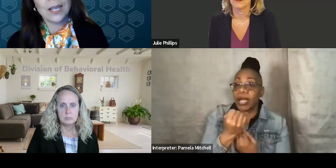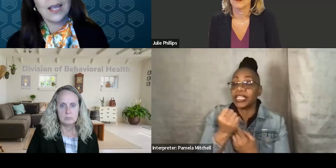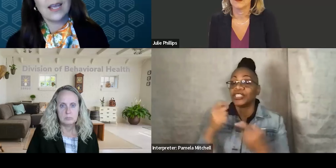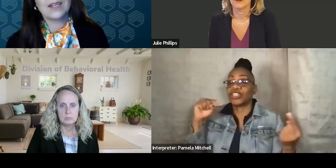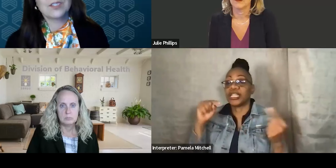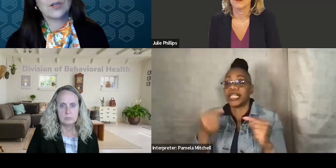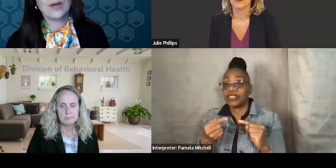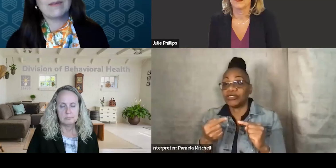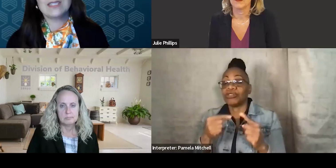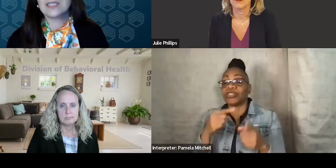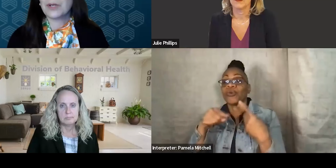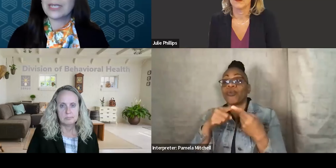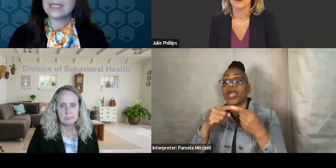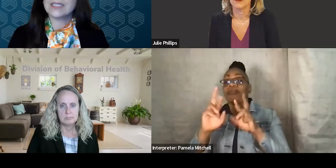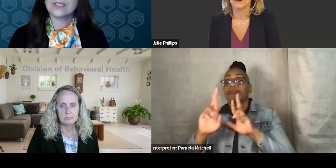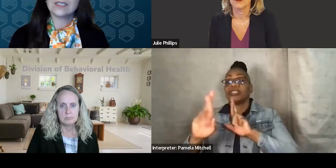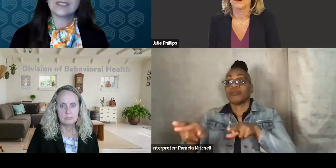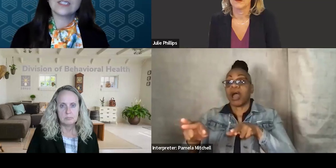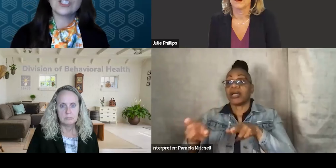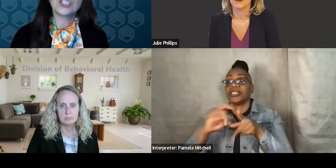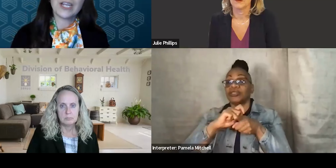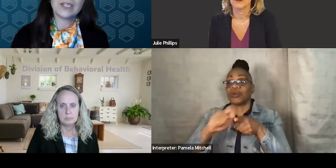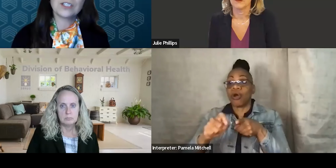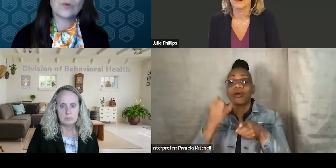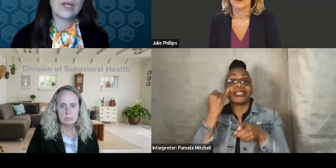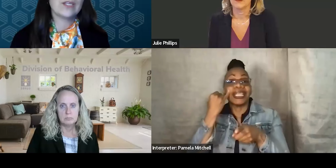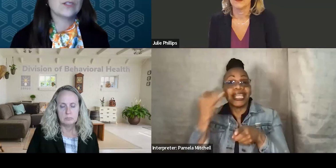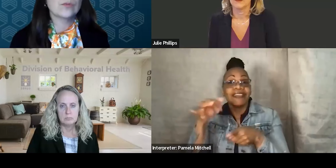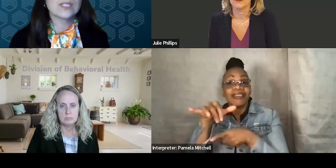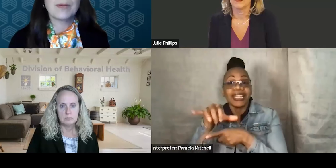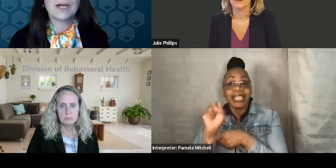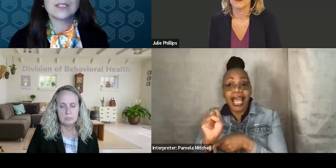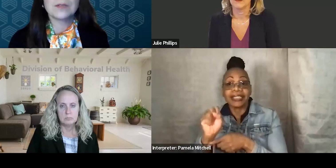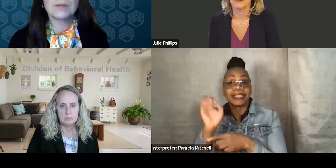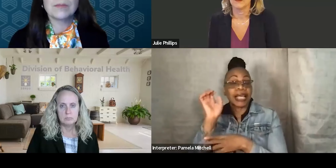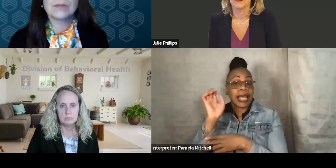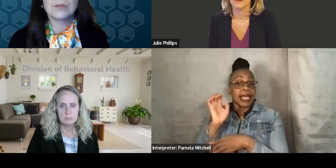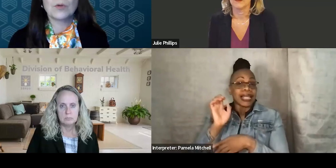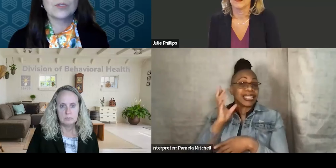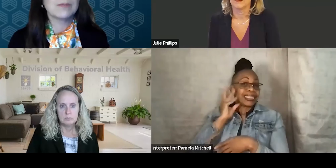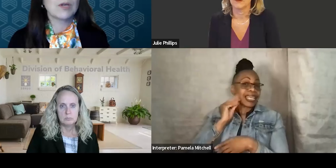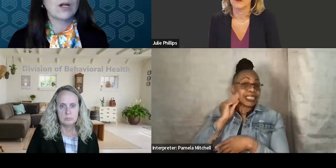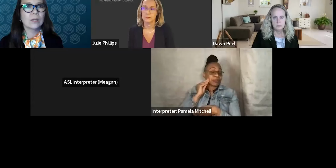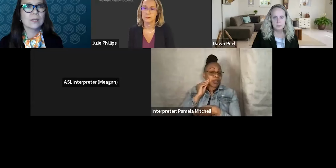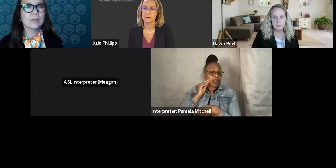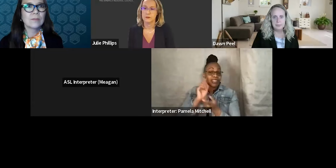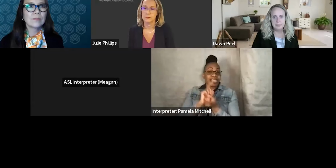"And if so, have these experiences "changed the way you respond to mobile team calls?"